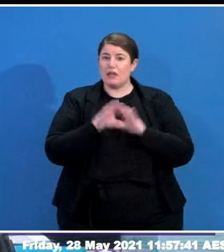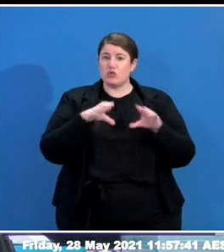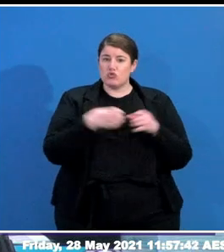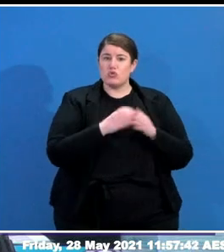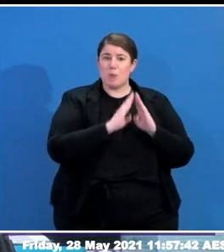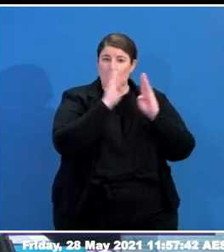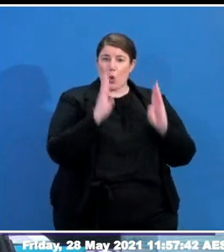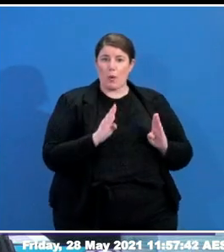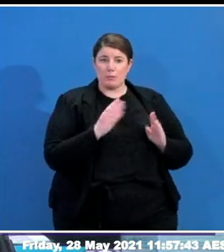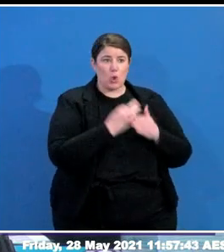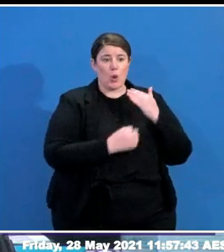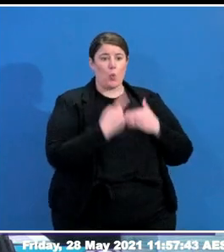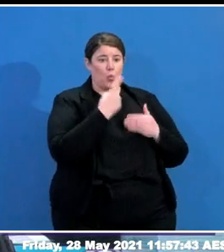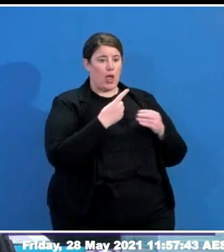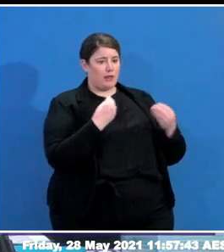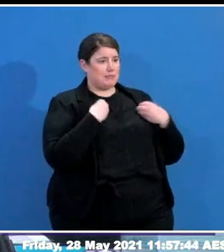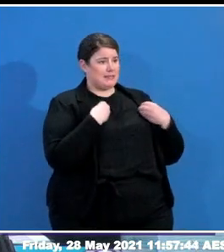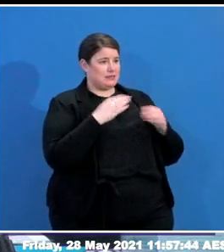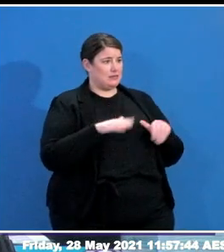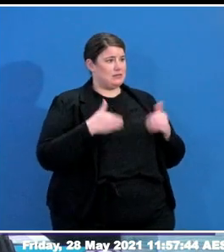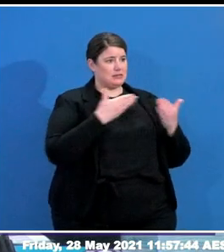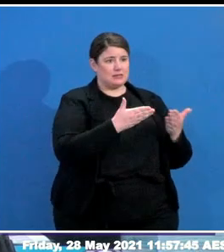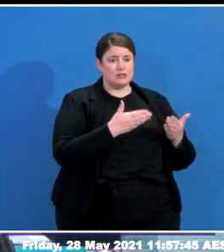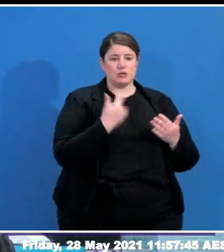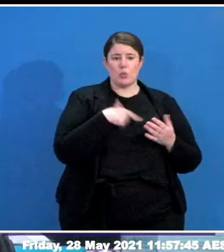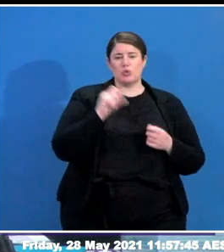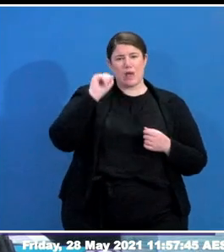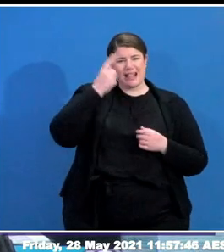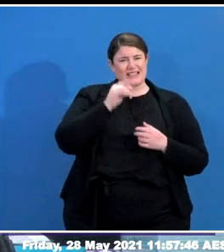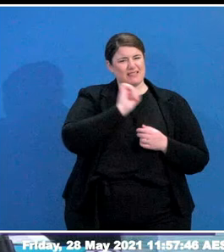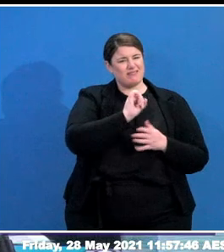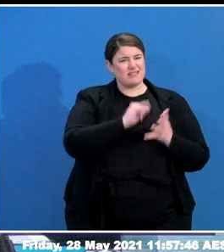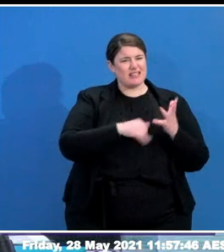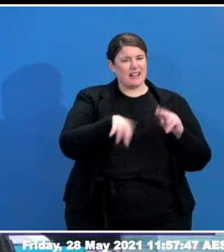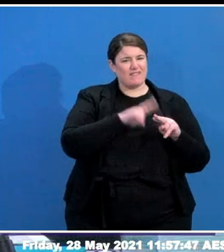So I would like to understand Sunnyfield's policy on this a little bit